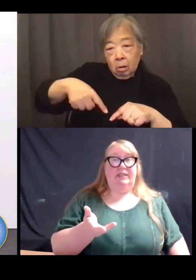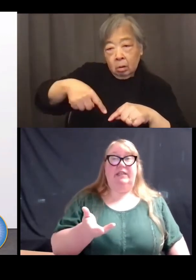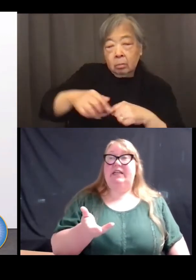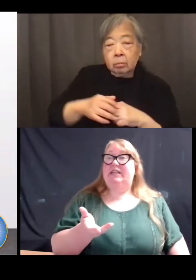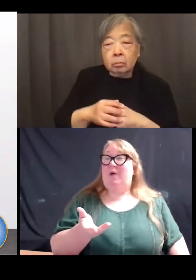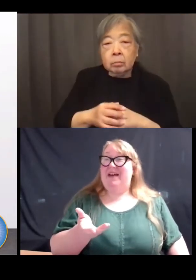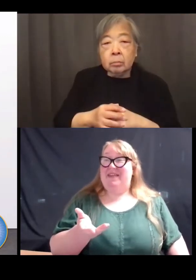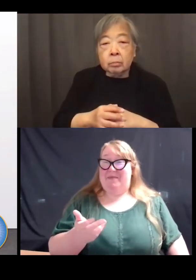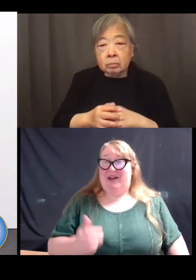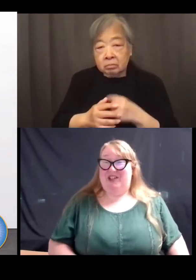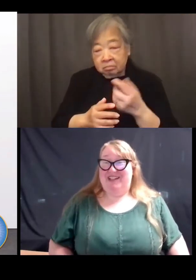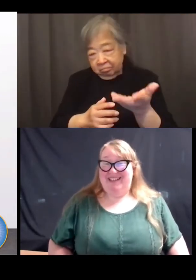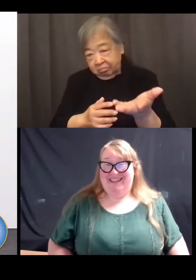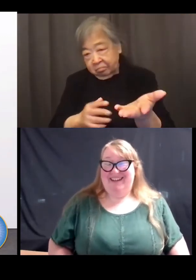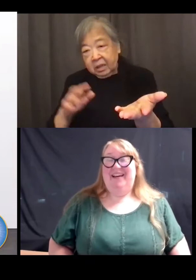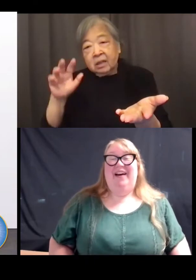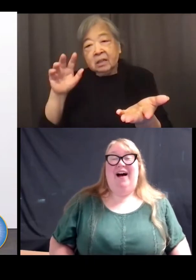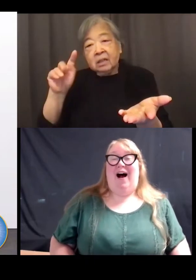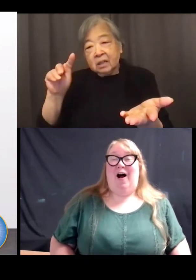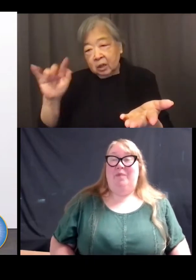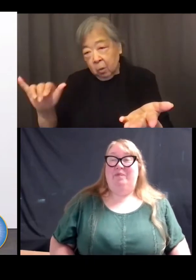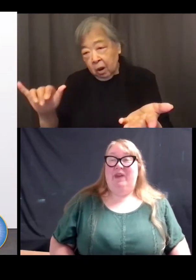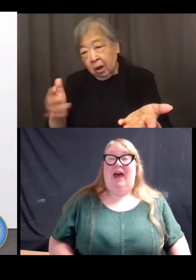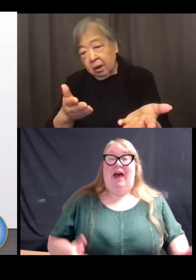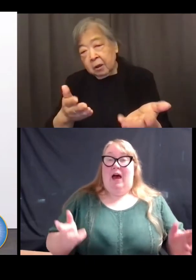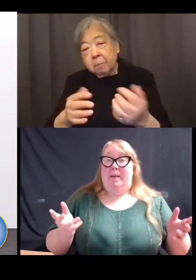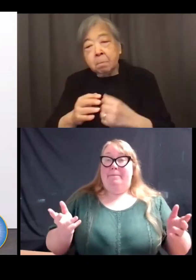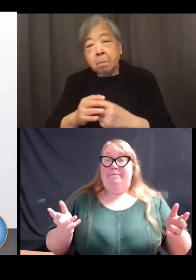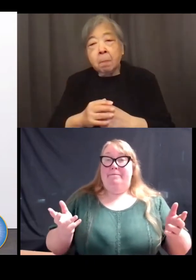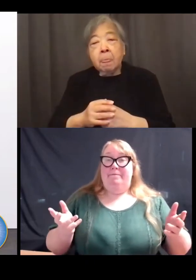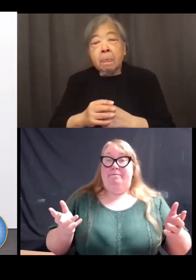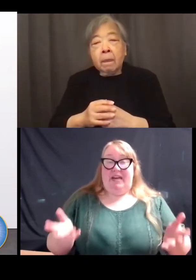This is the TTY I mentioned.